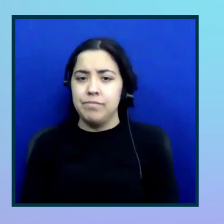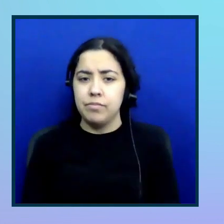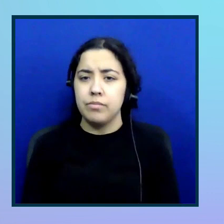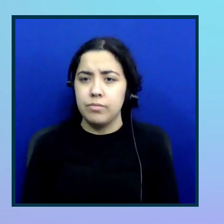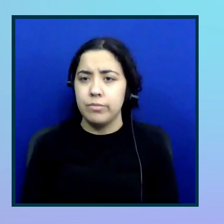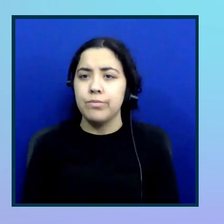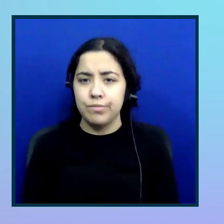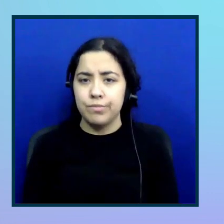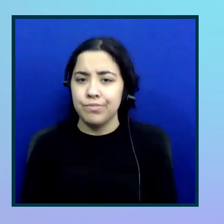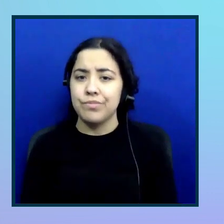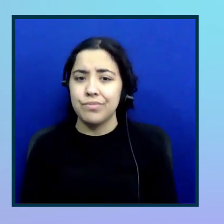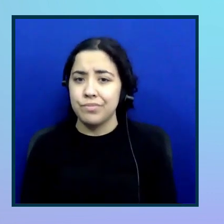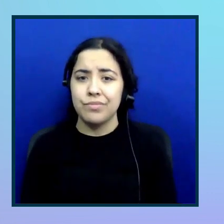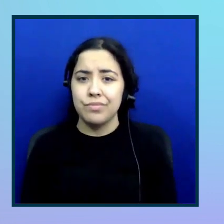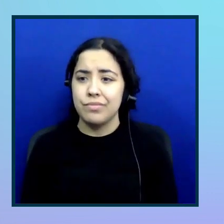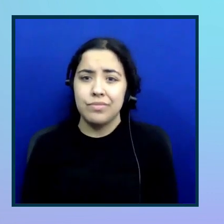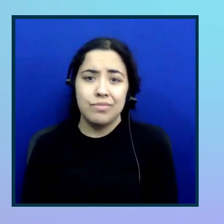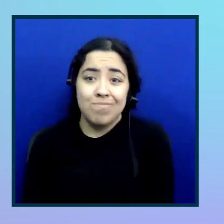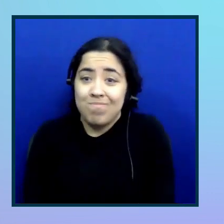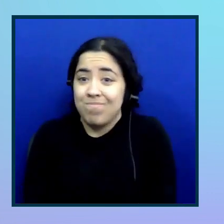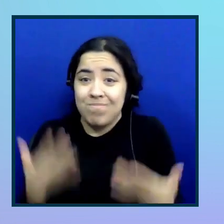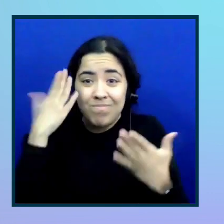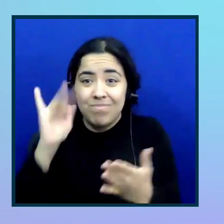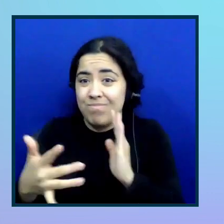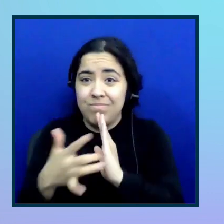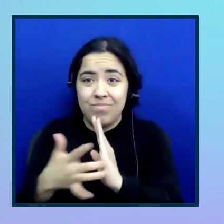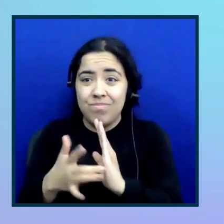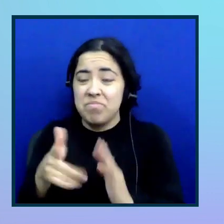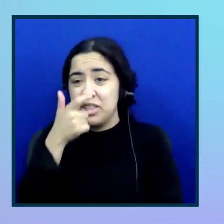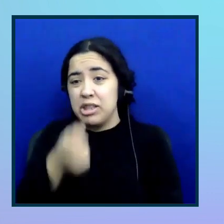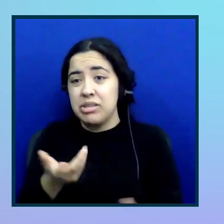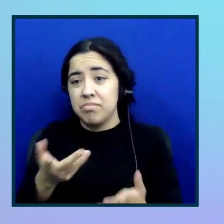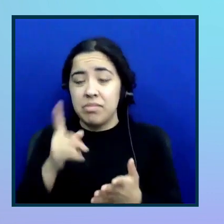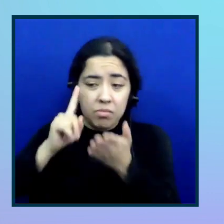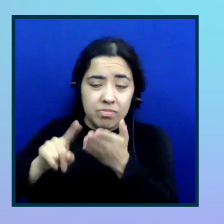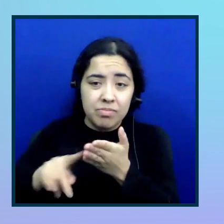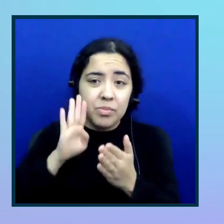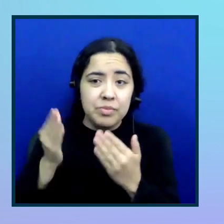Gotcha. Yeah, I'm not familiar with that technology, but that's interesting. I'll have to look into that. For sure. - Yeah.